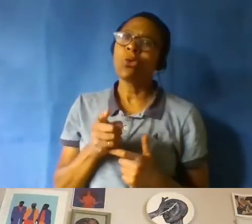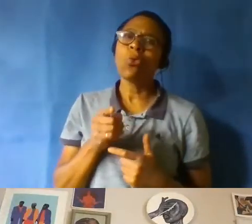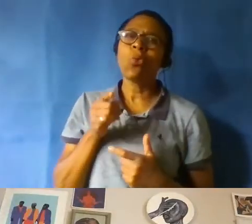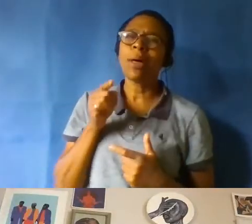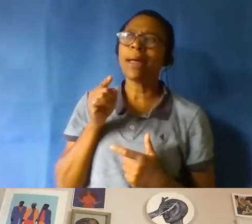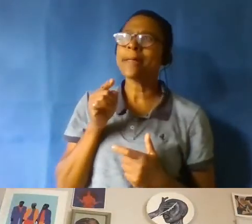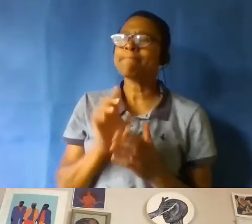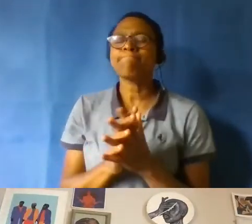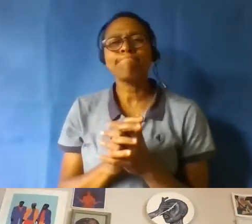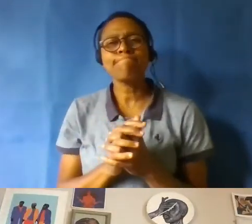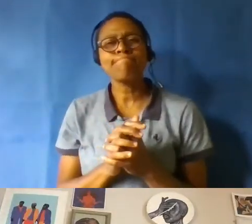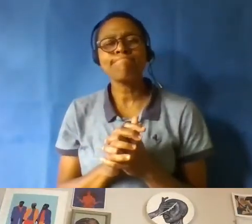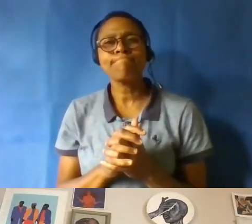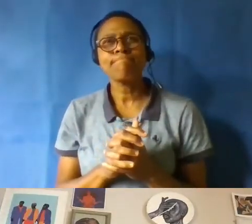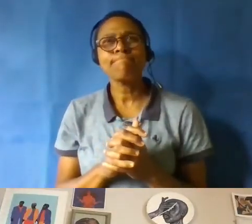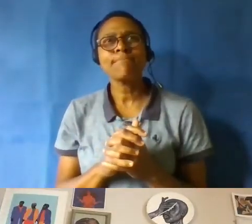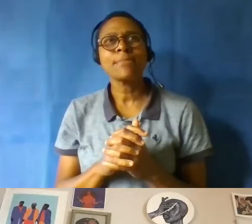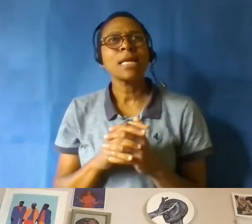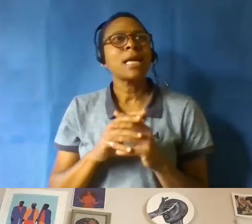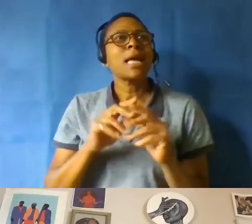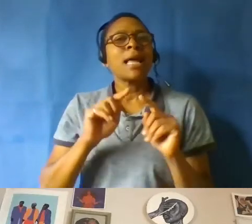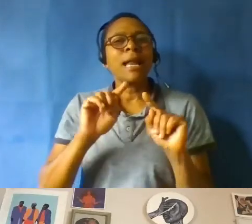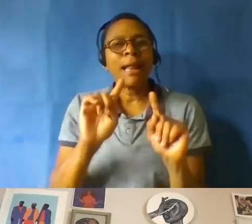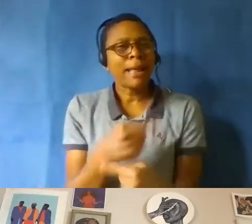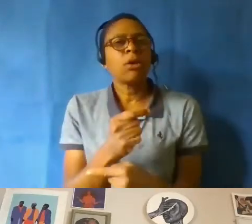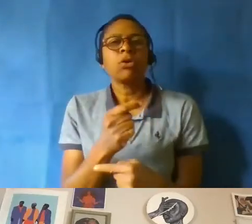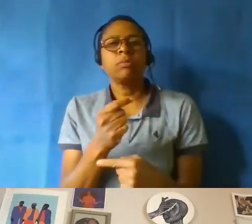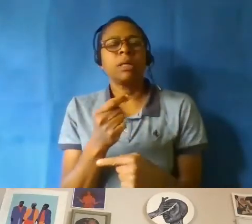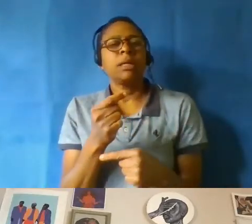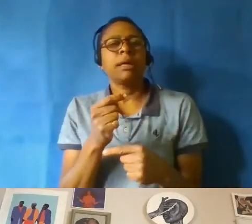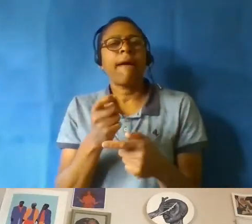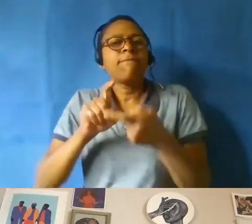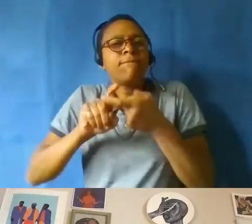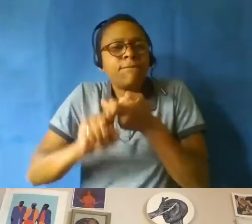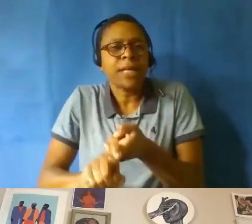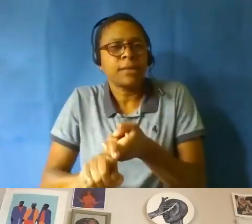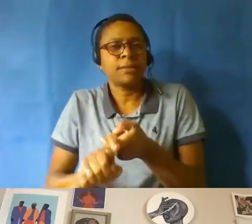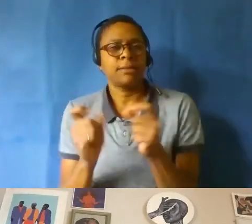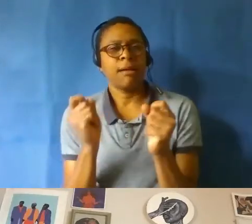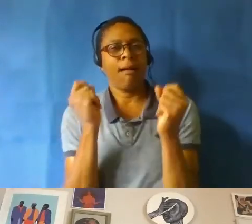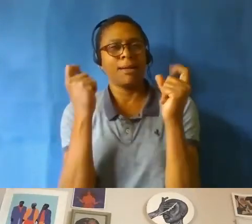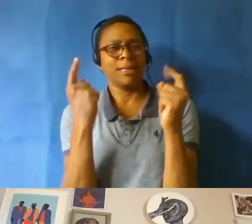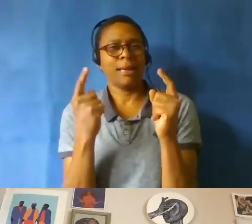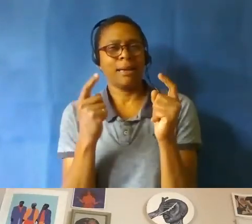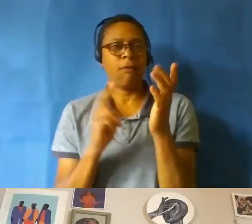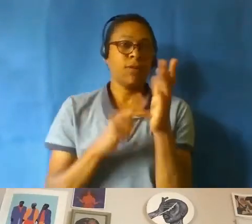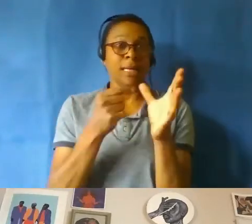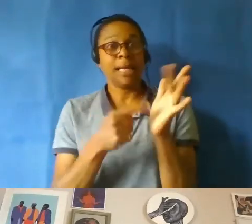be a thick category it has to be open and through that openness we need to